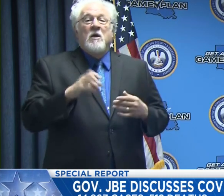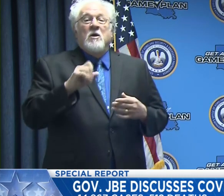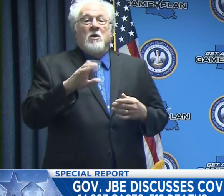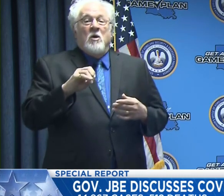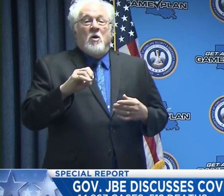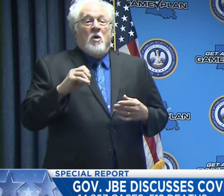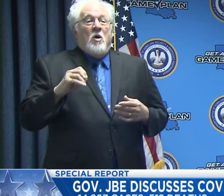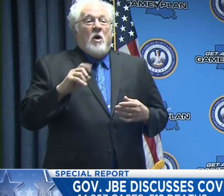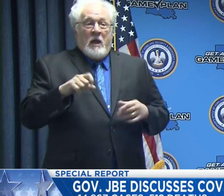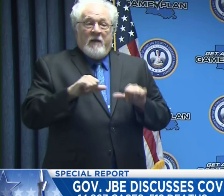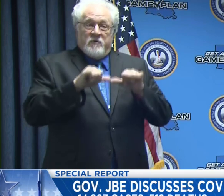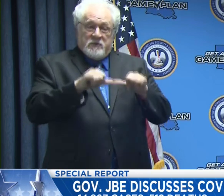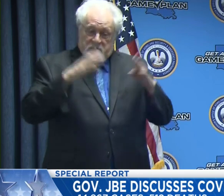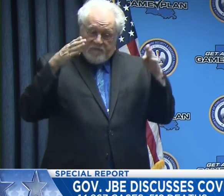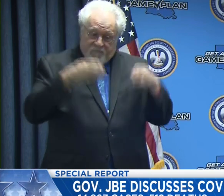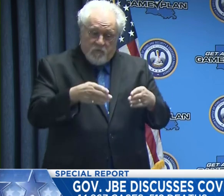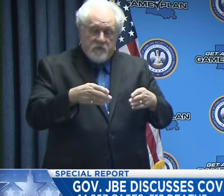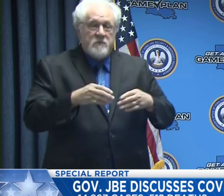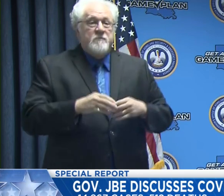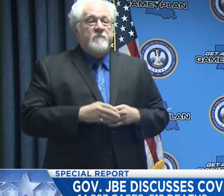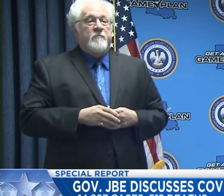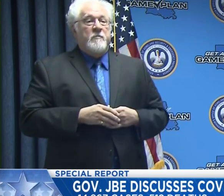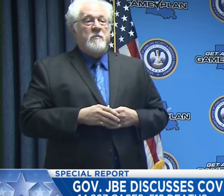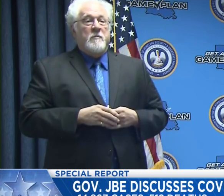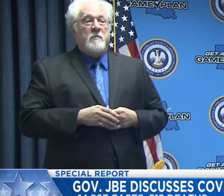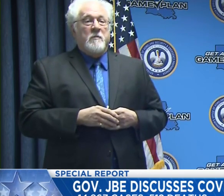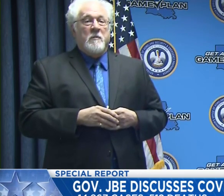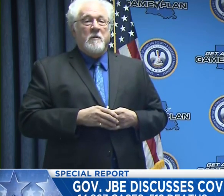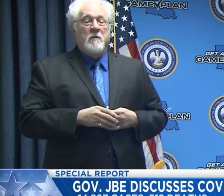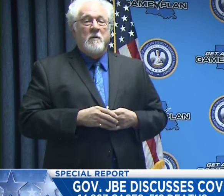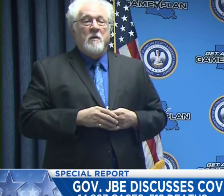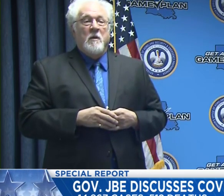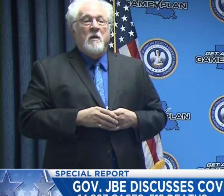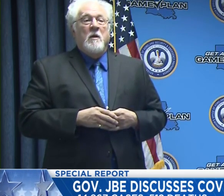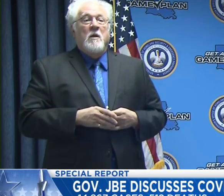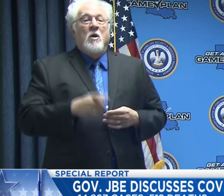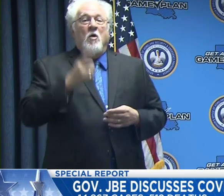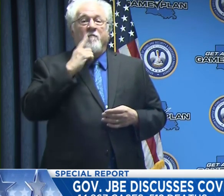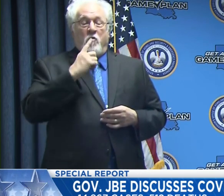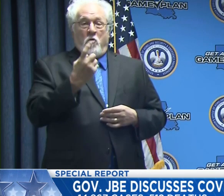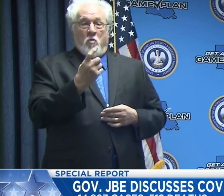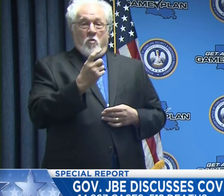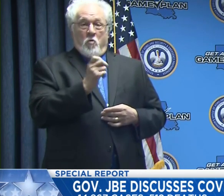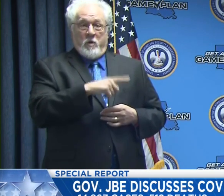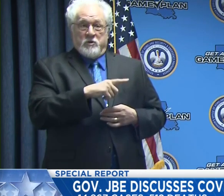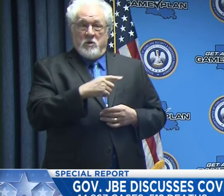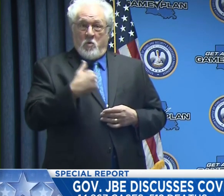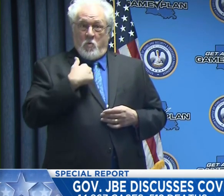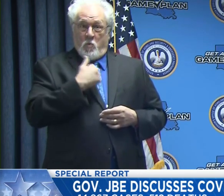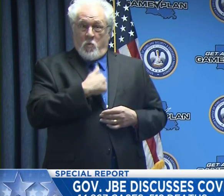REALLY CRITICAL WEEK. IT'S GOING TO BE A DIFFICULT WEEK WHEN WHEN WE SEE CASES AND DEATH AND SO FORTH, SO WE HAVE